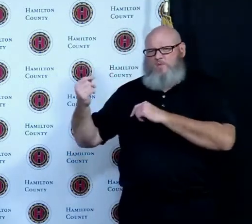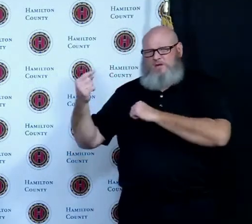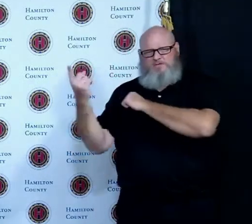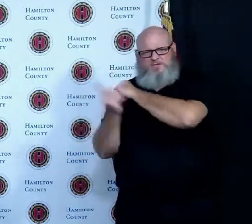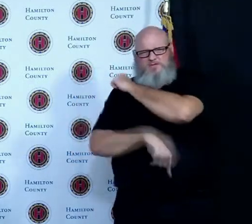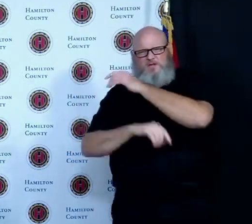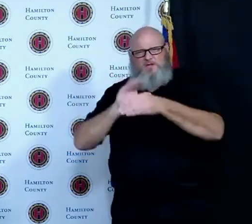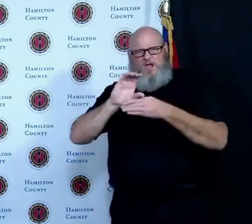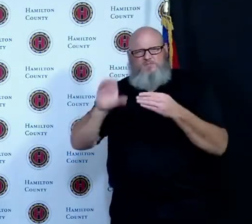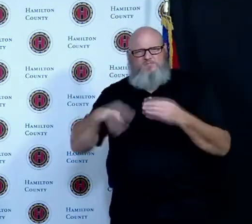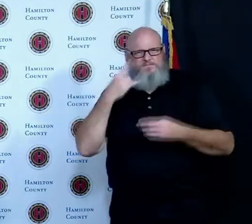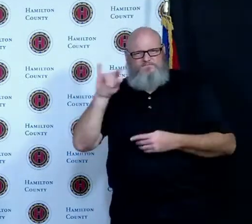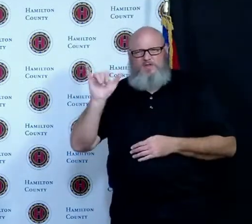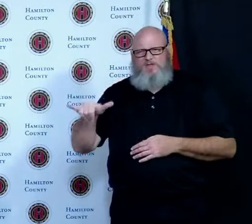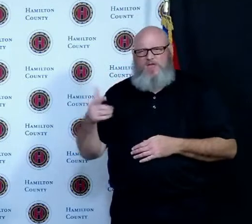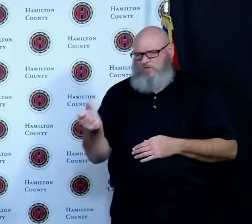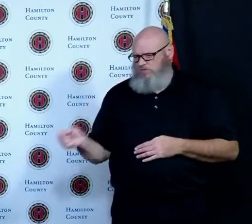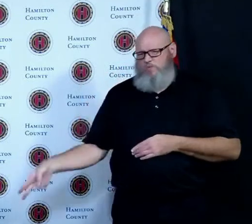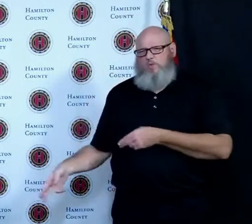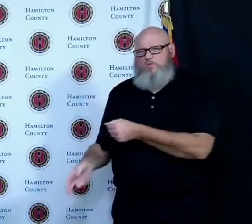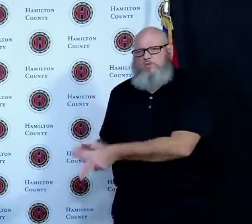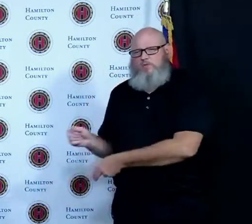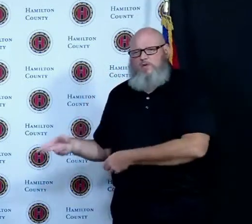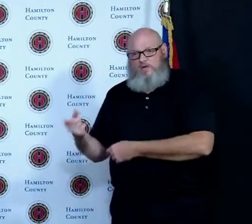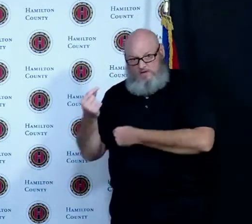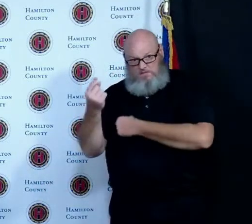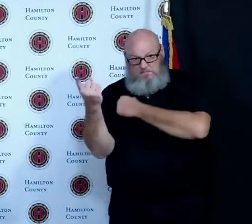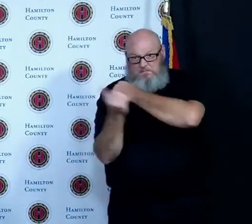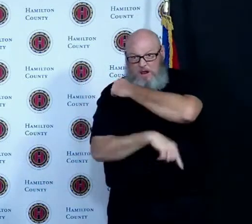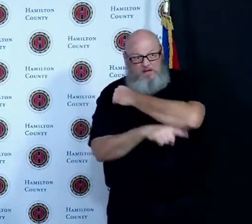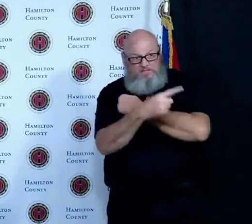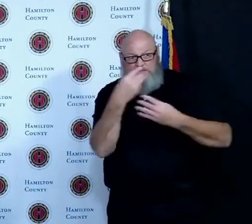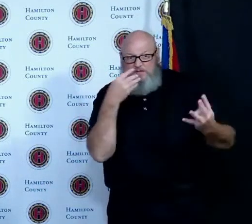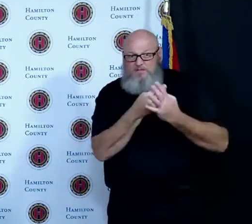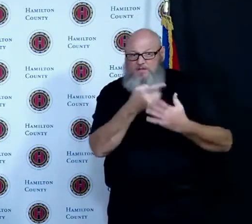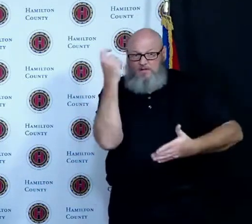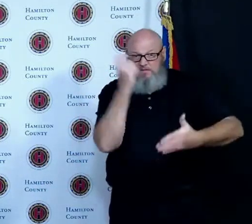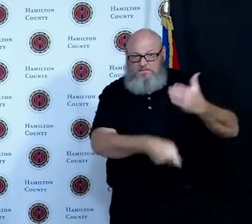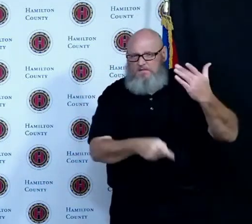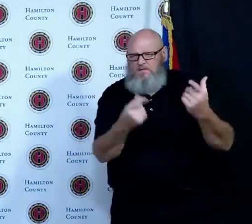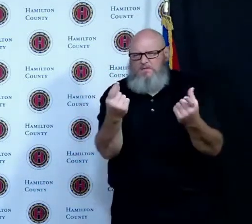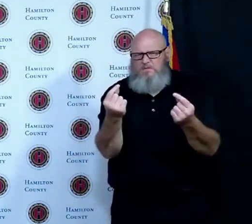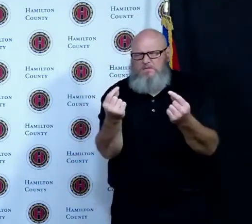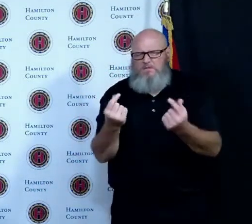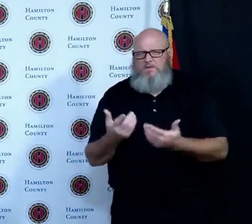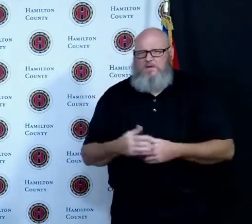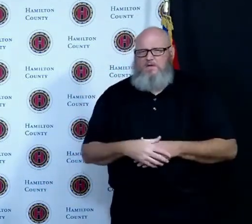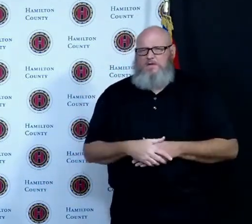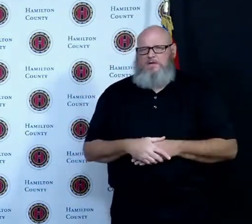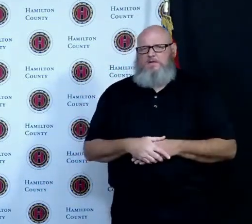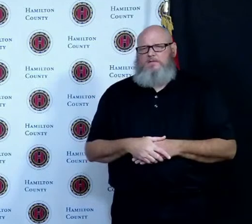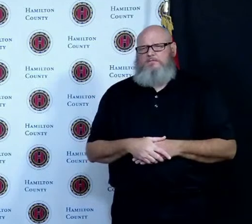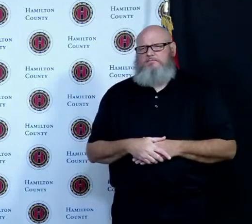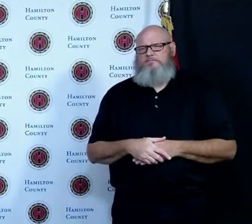dozens of doses of this vaccine right now I mean I I know in another state and forgive me for not